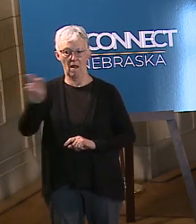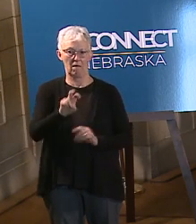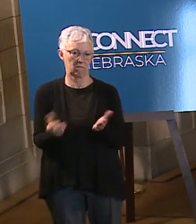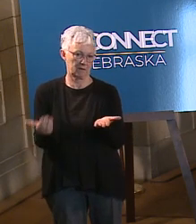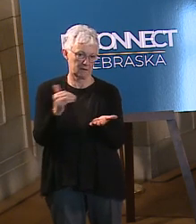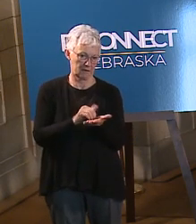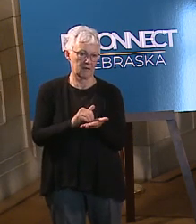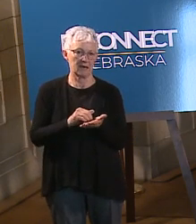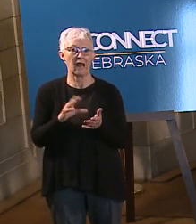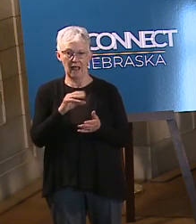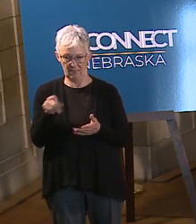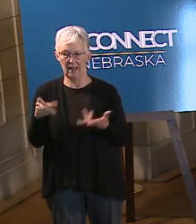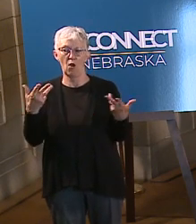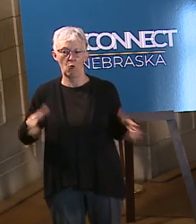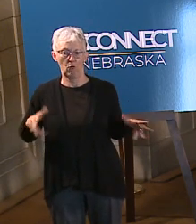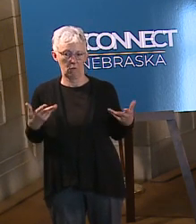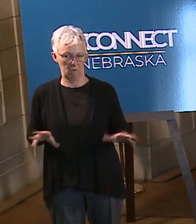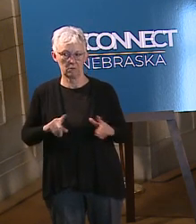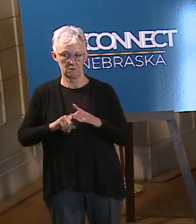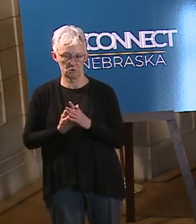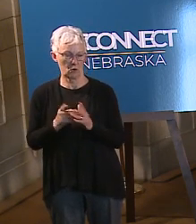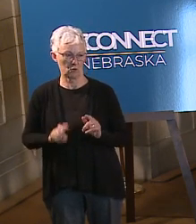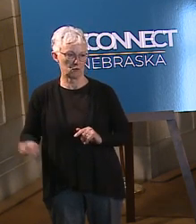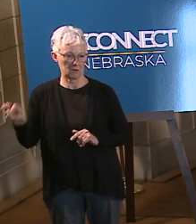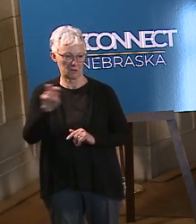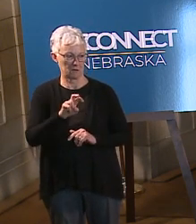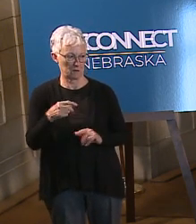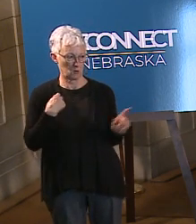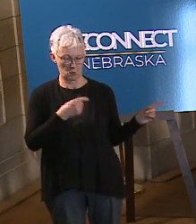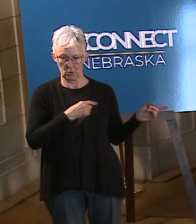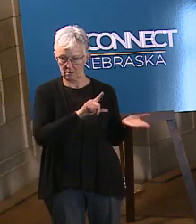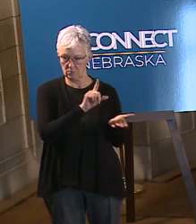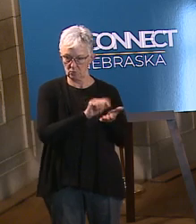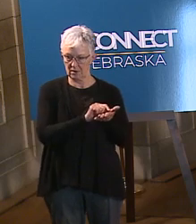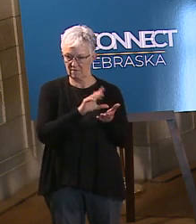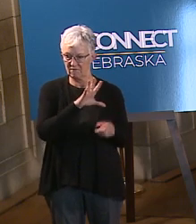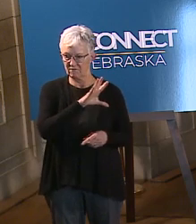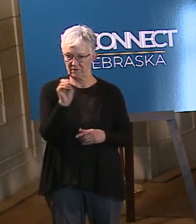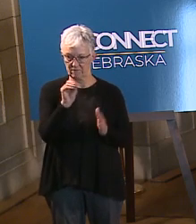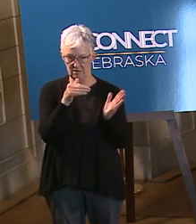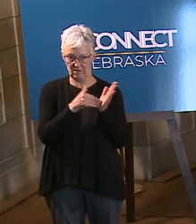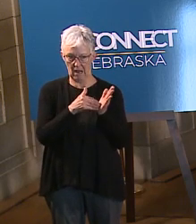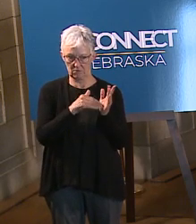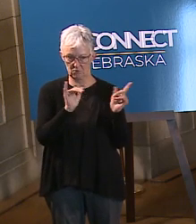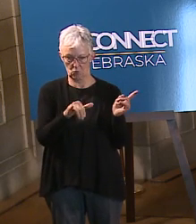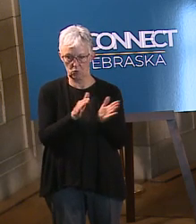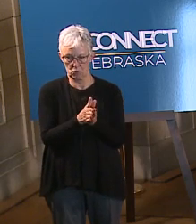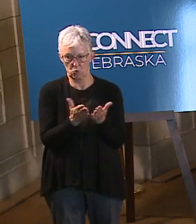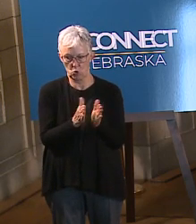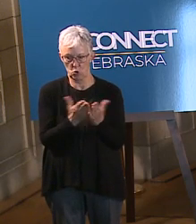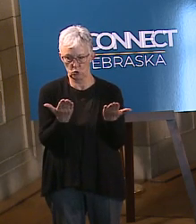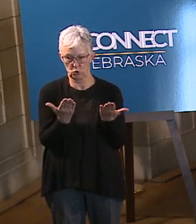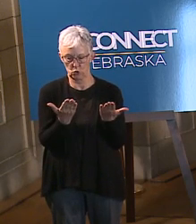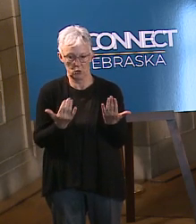PROGRAM THIS YEAR WE KNOW NEBRASKANS ARE NOT ONLY READY TO